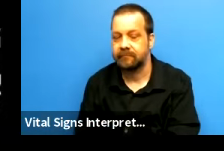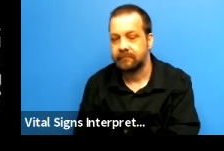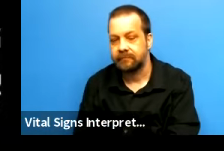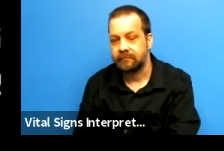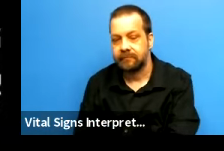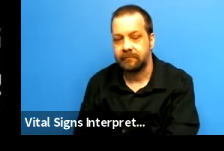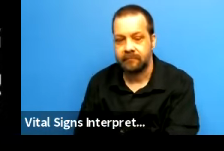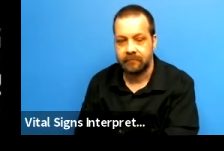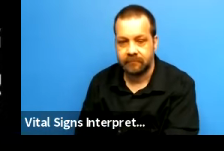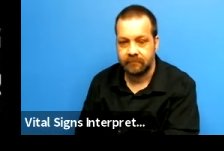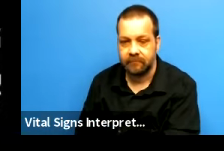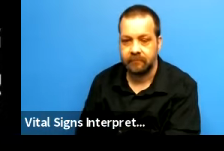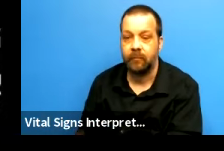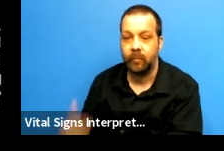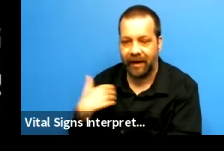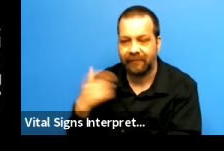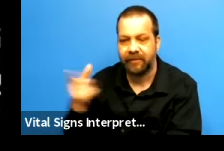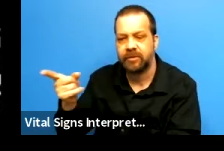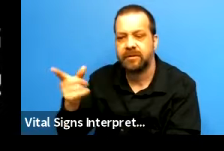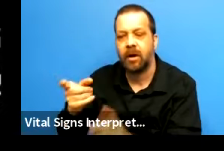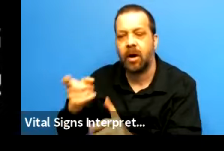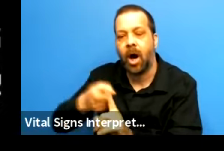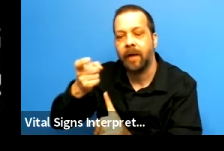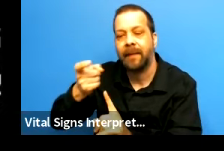throughout our building which is great.